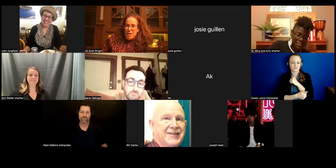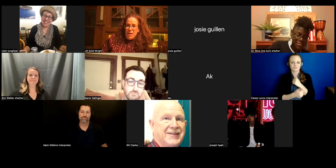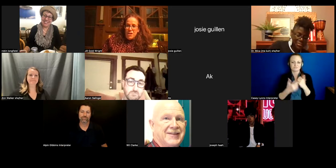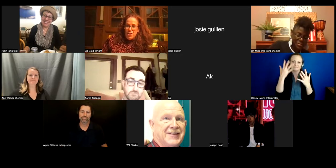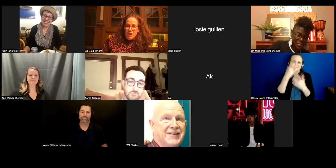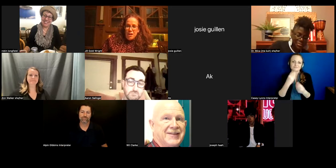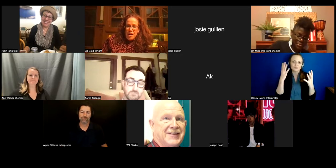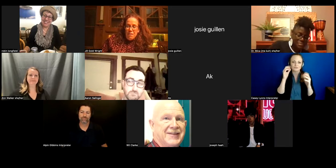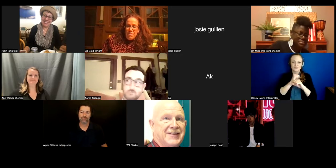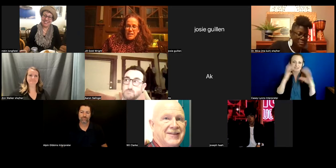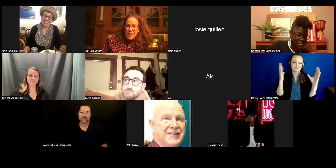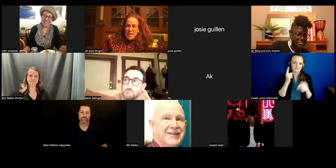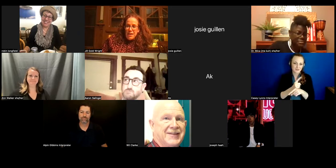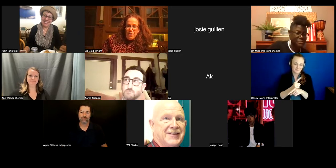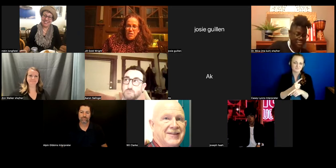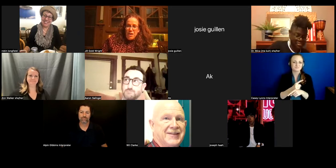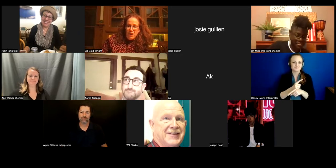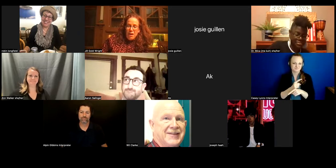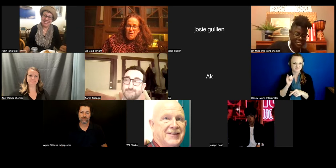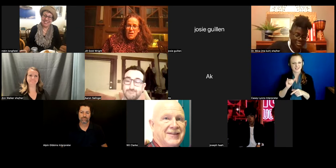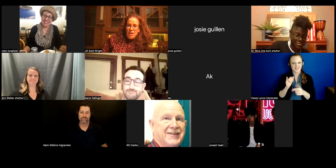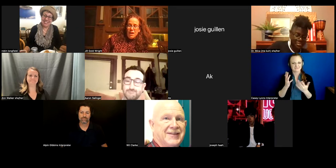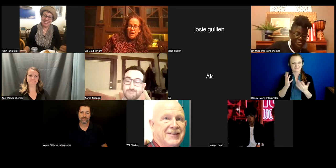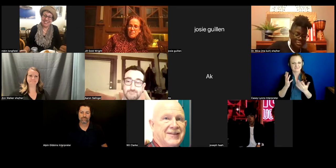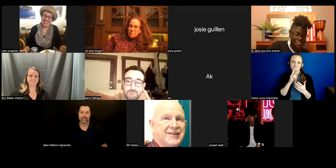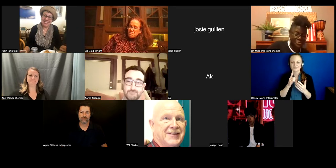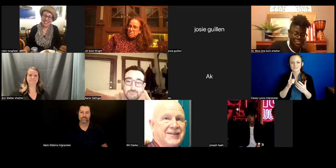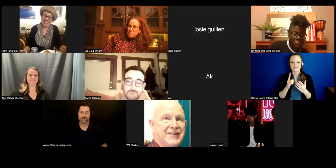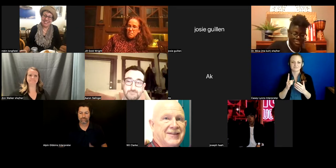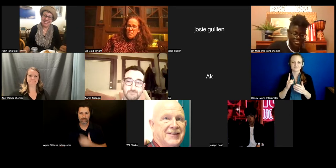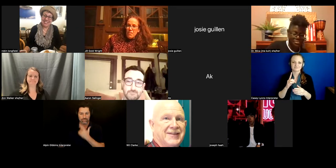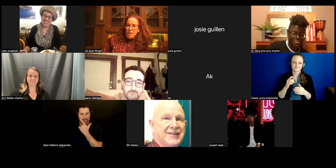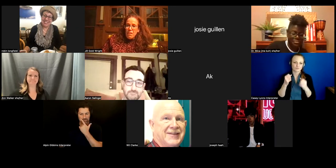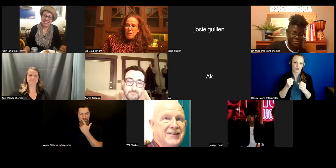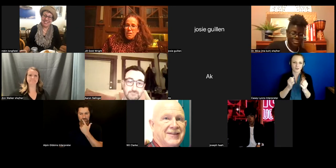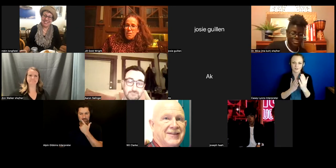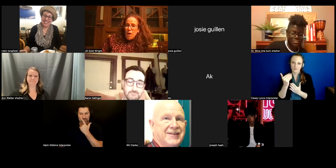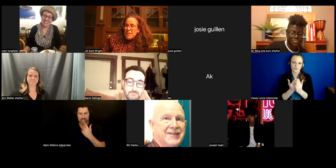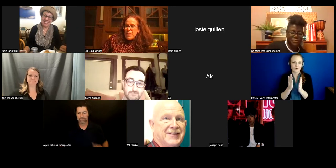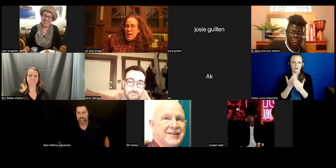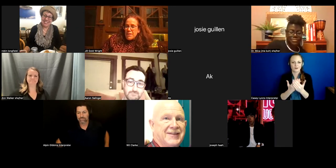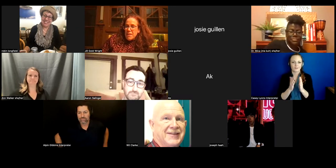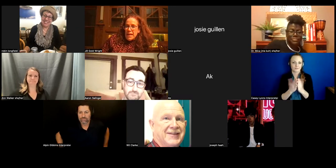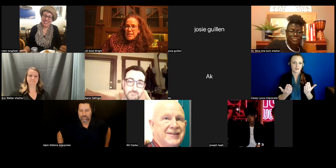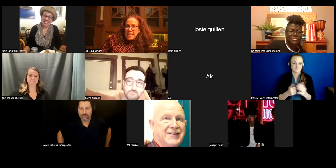image. 20:15:34 That's that's all over the all over the Hagada Robin? 20:15:38 Did you have something else? I see